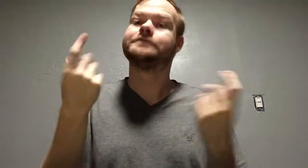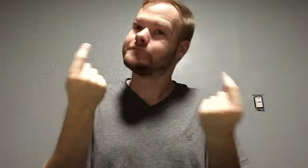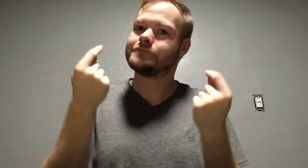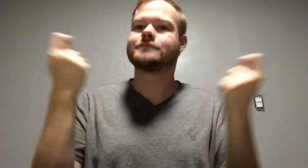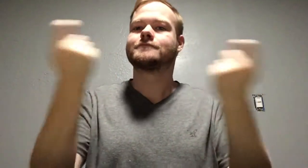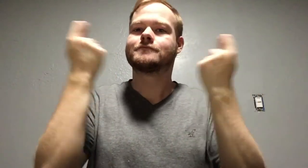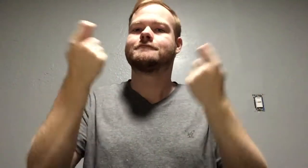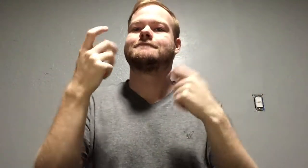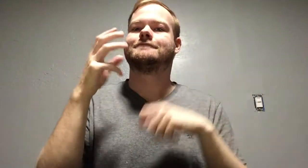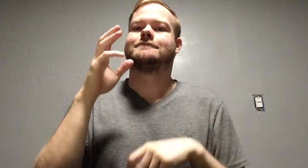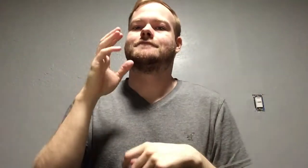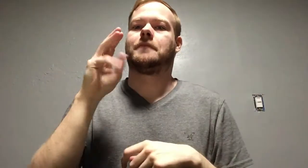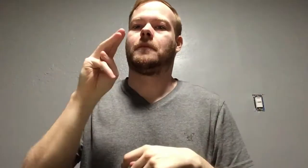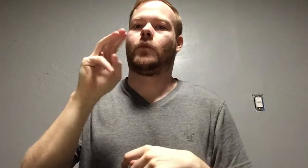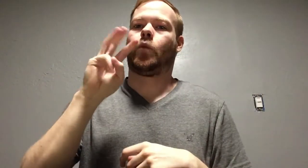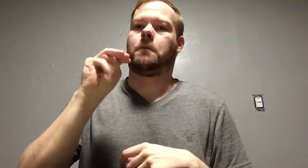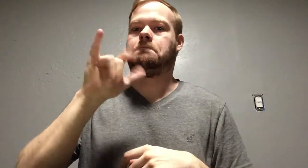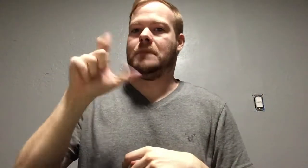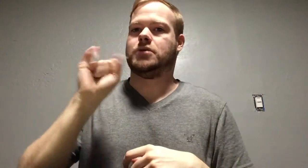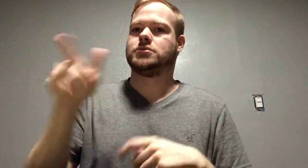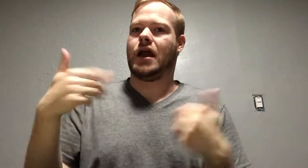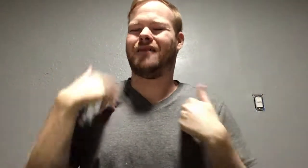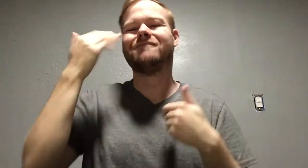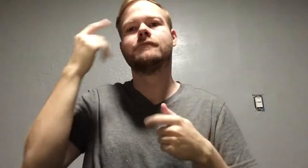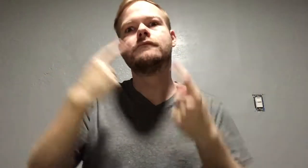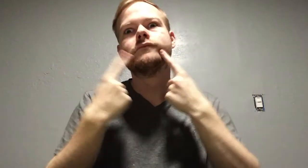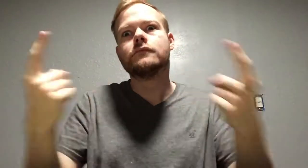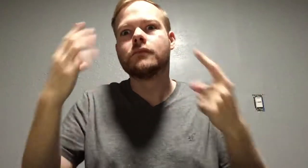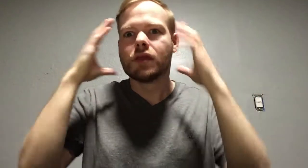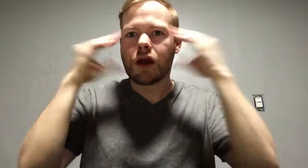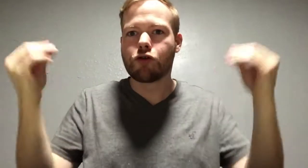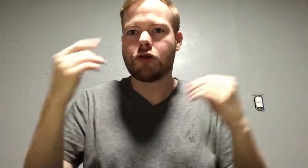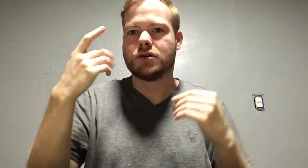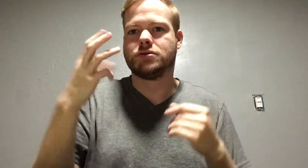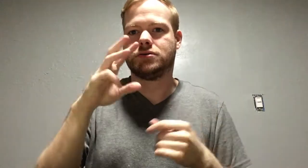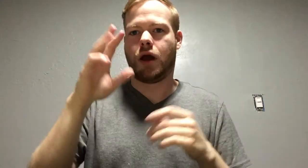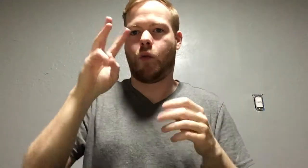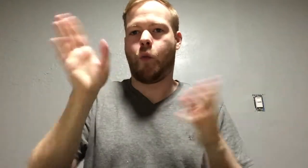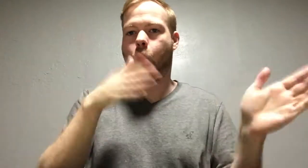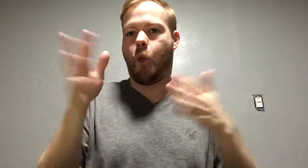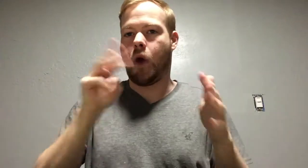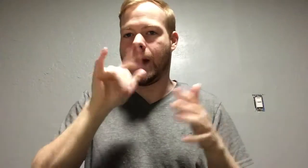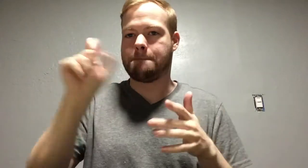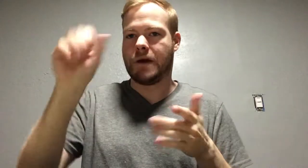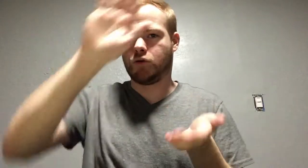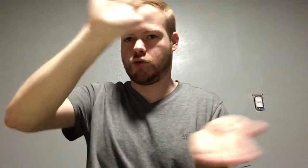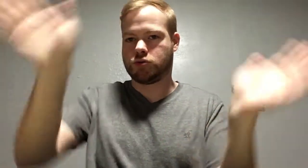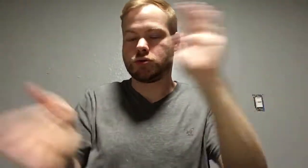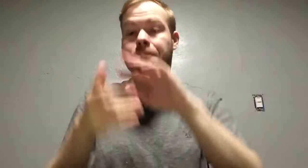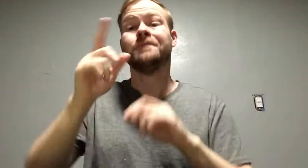It celebrates mills that they have, you know the Netherlands is famous for windmills.